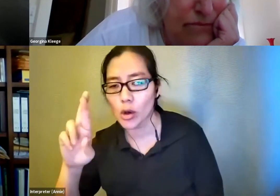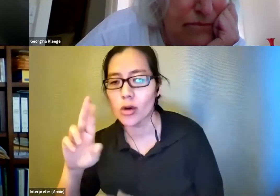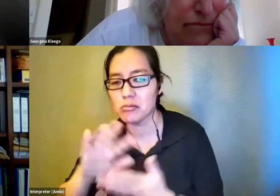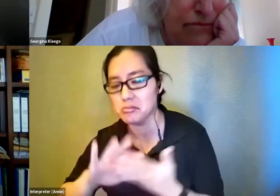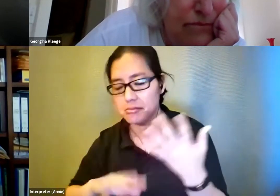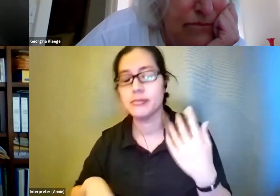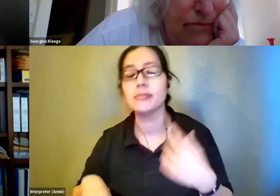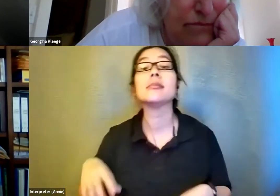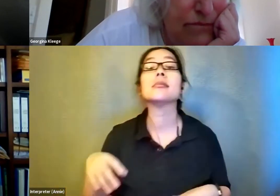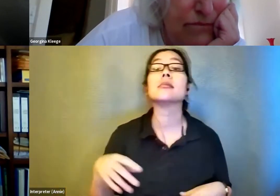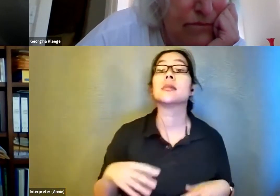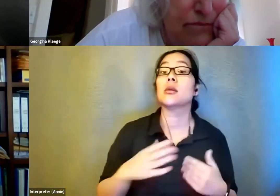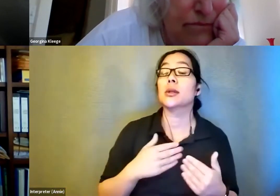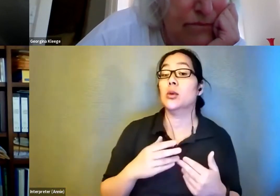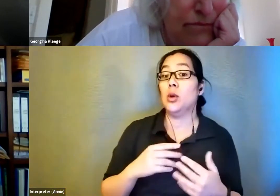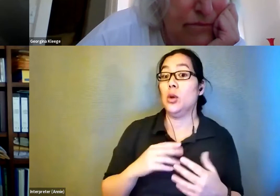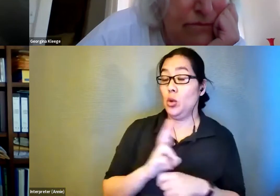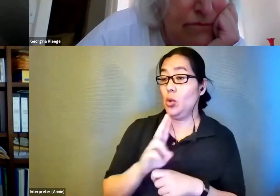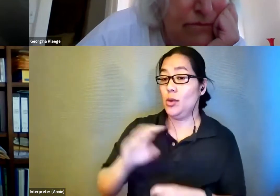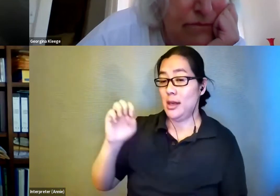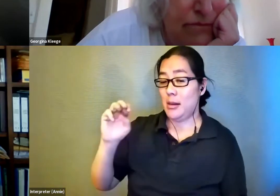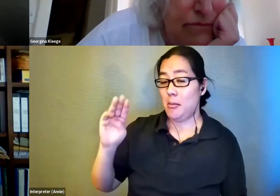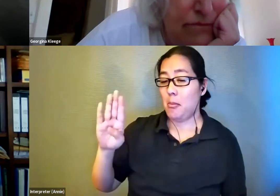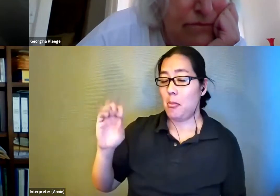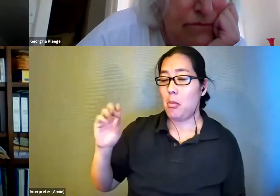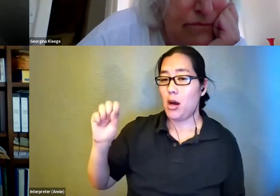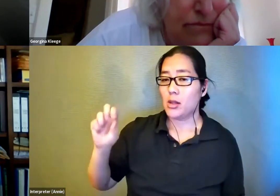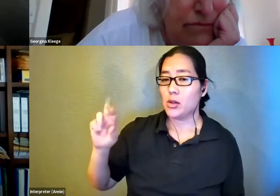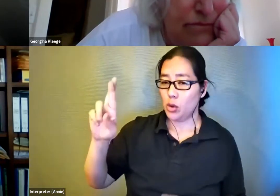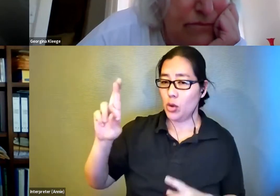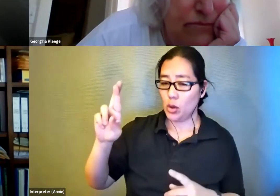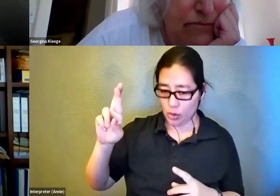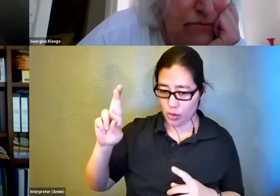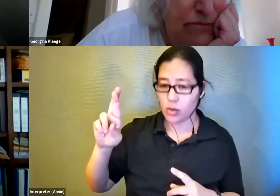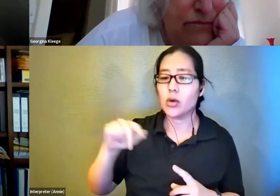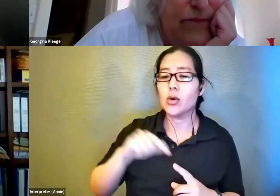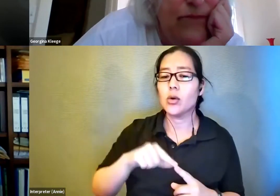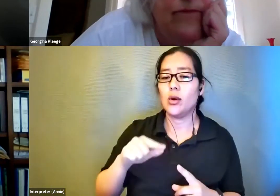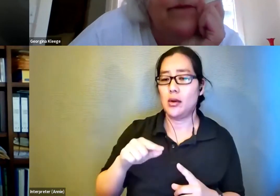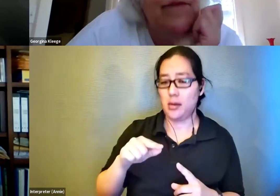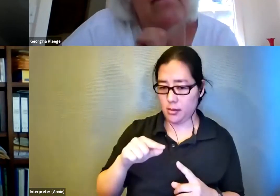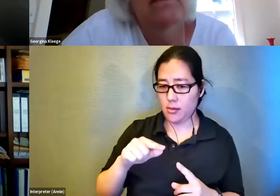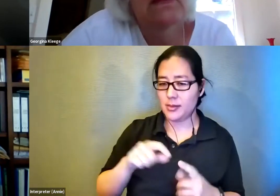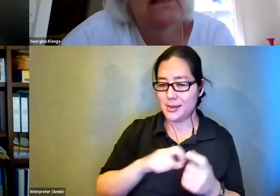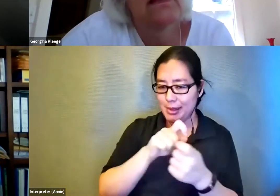view plus technologies including a couple of high end embossers that allow us to create full